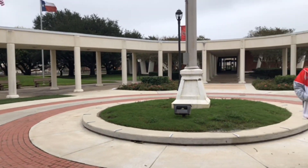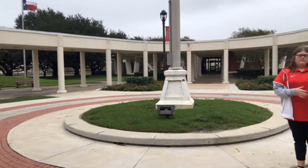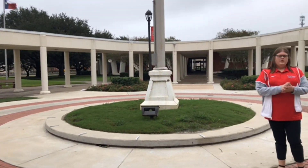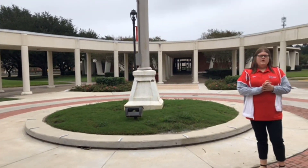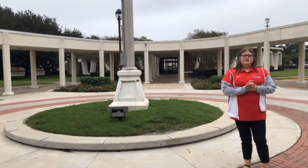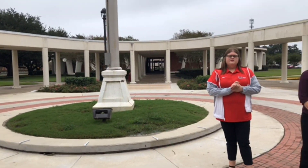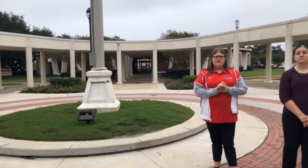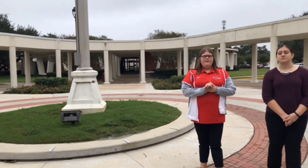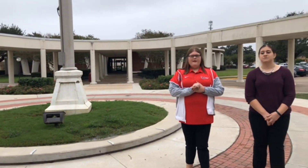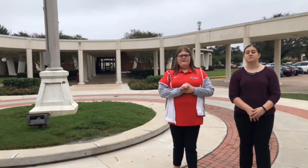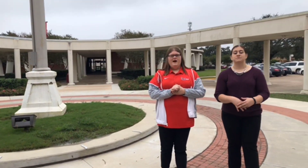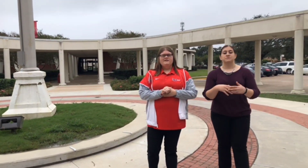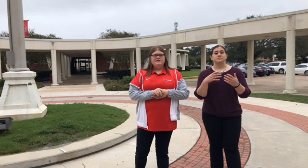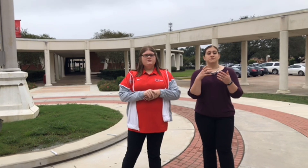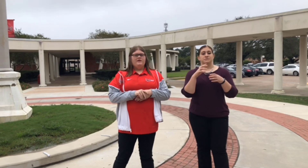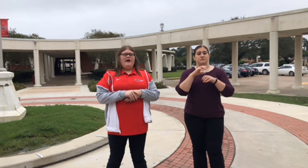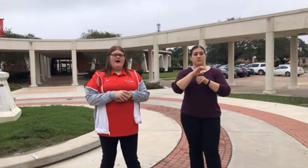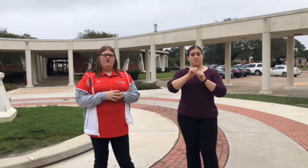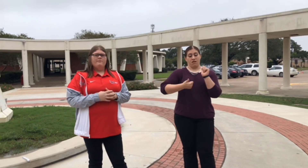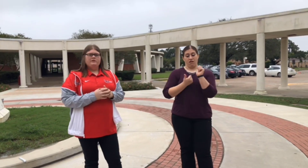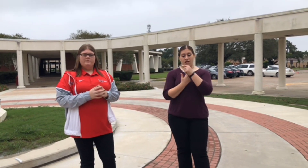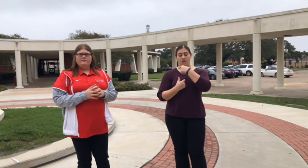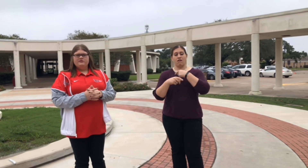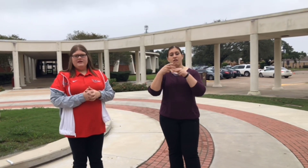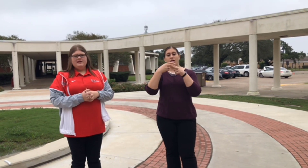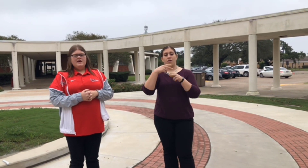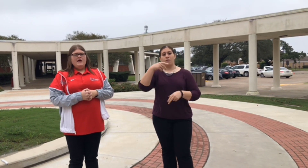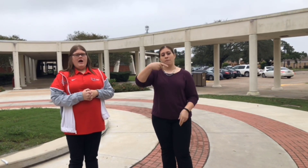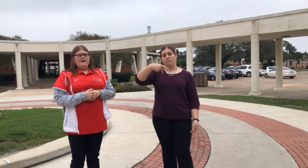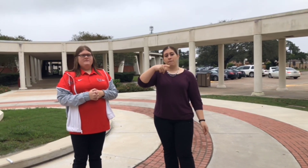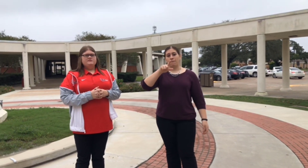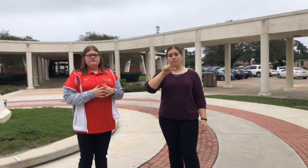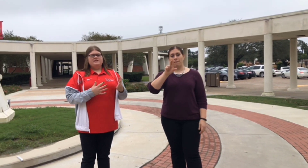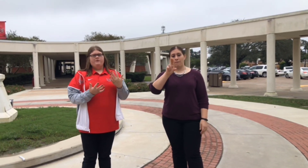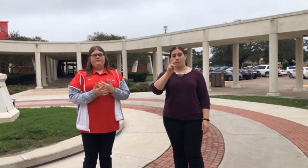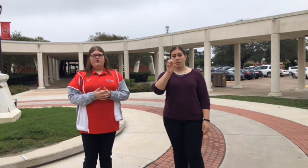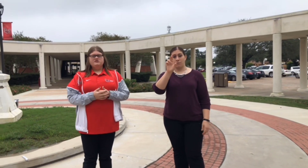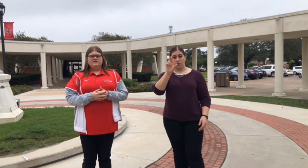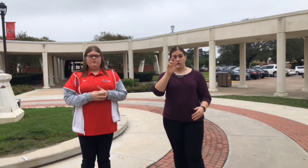Back behind us we have the Plumber Building. This was the university's